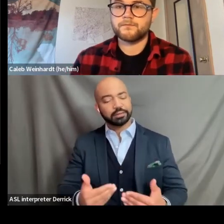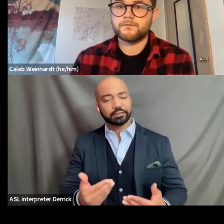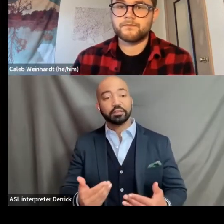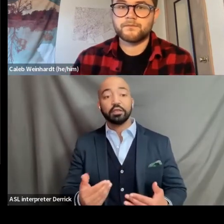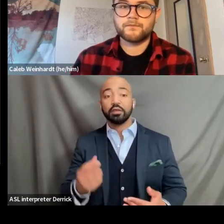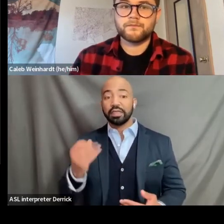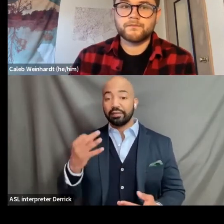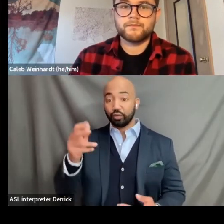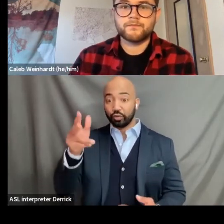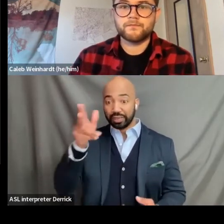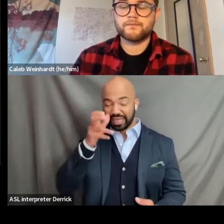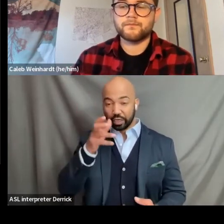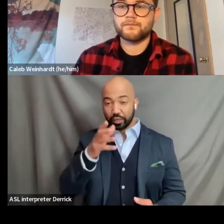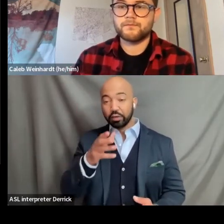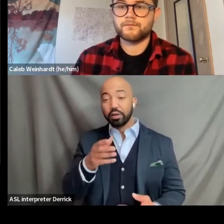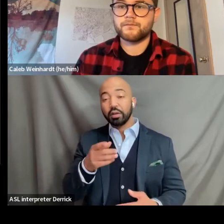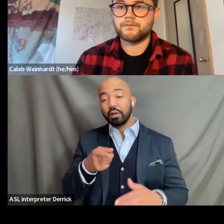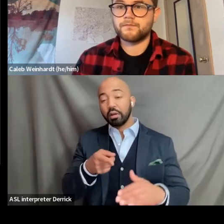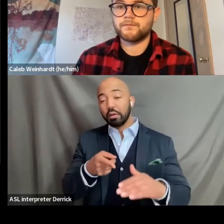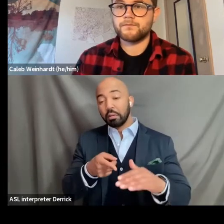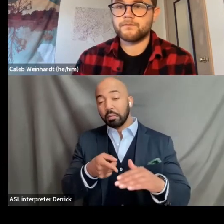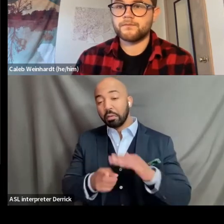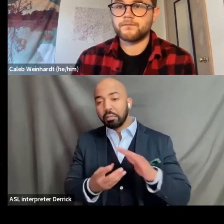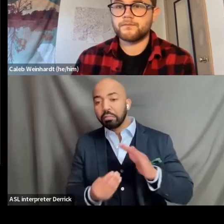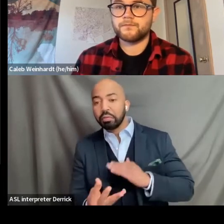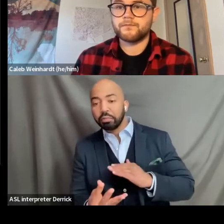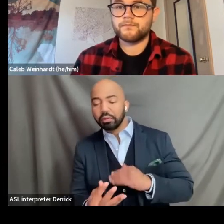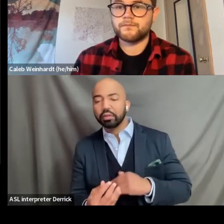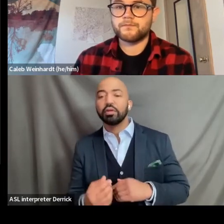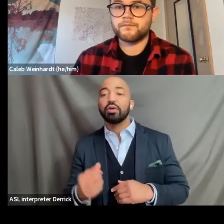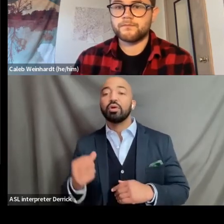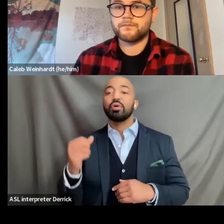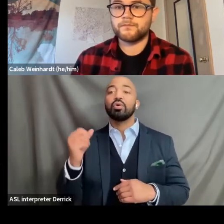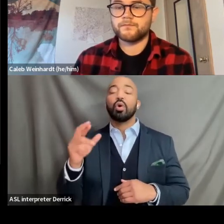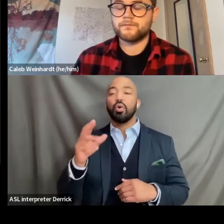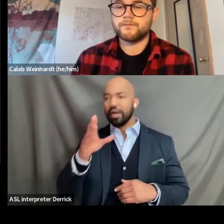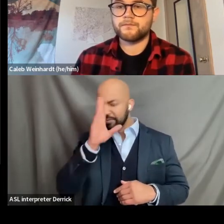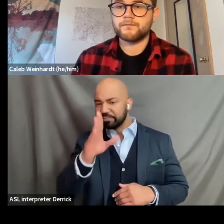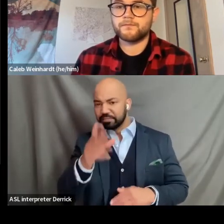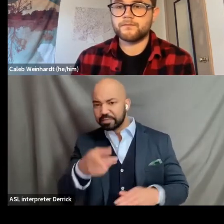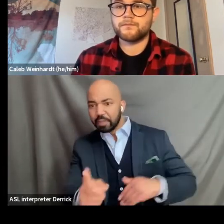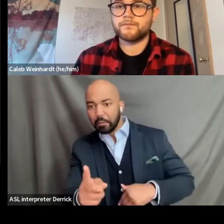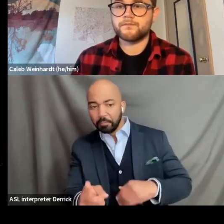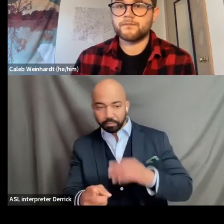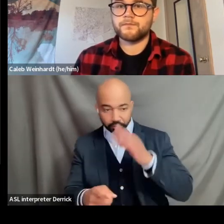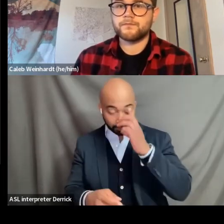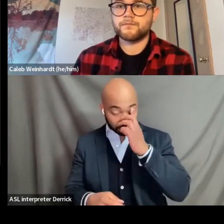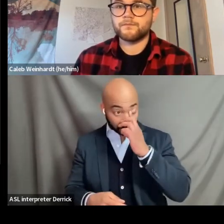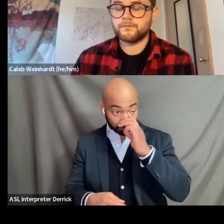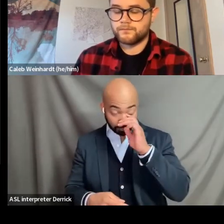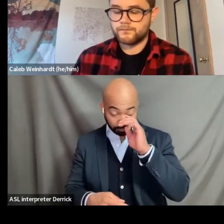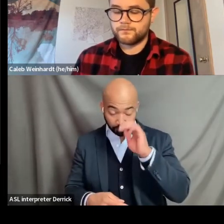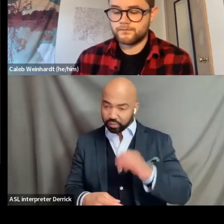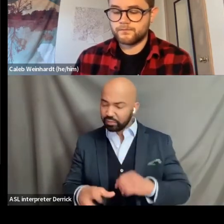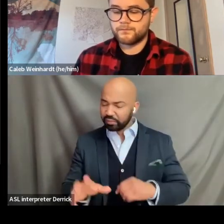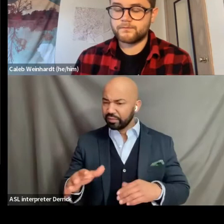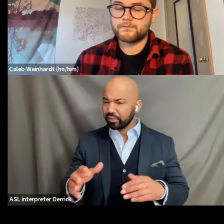or a macroaggression, what would it take for you to be able to say to somebody, "Hey could you come into my office? "Could you come over here